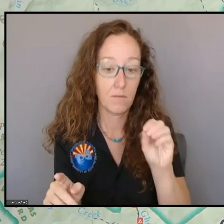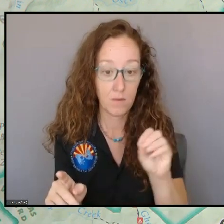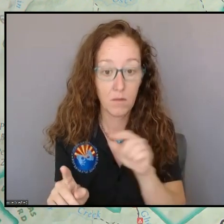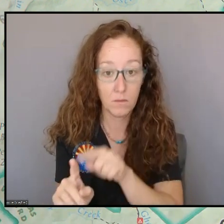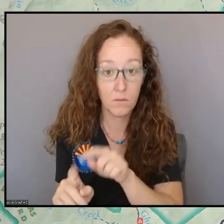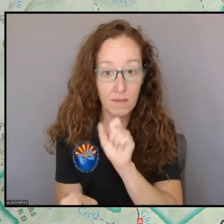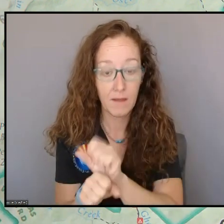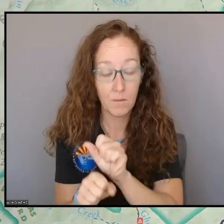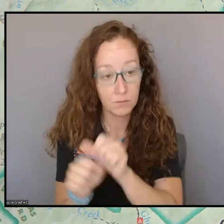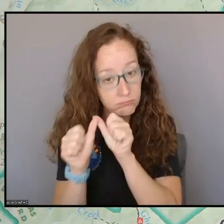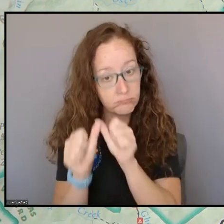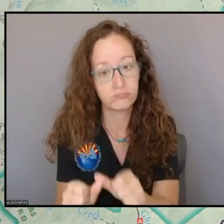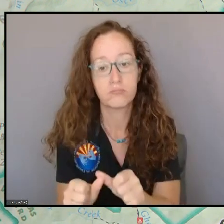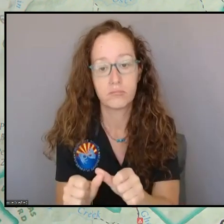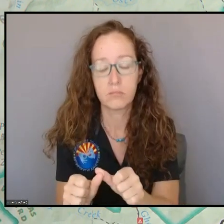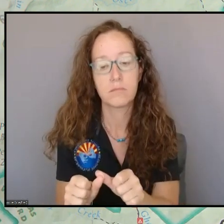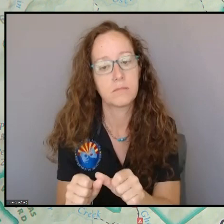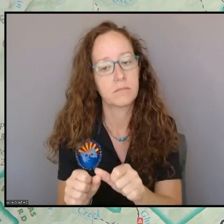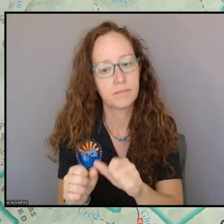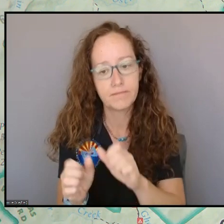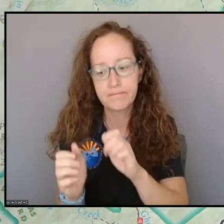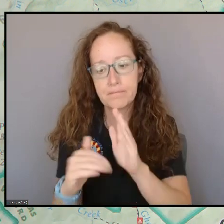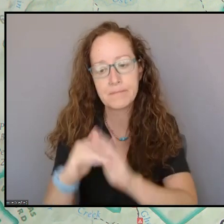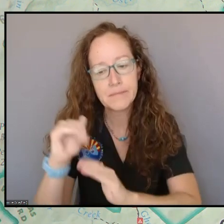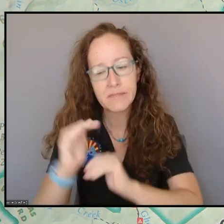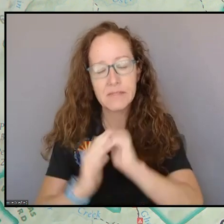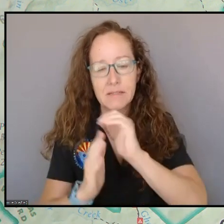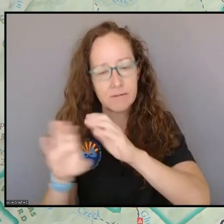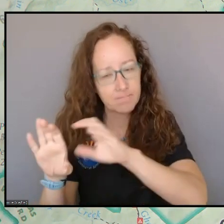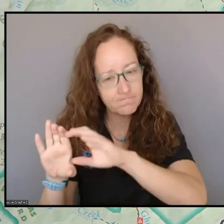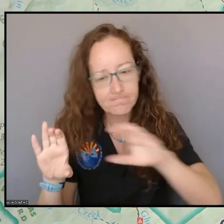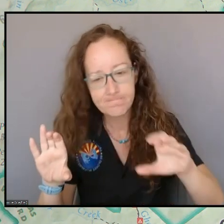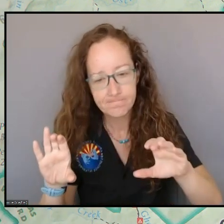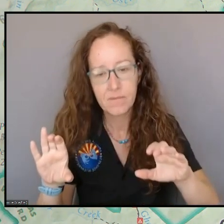that indirect line piece. Just enhancing and reinforcing the